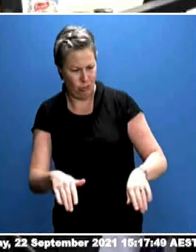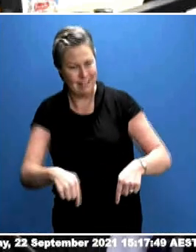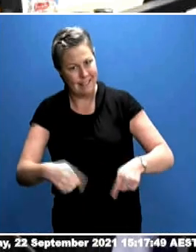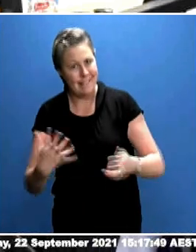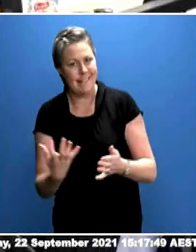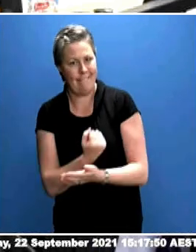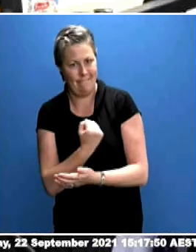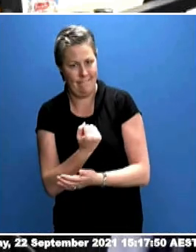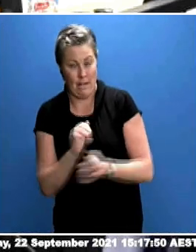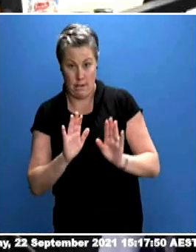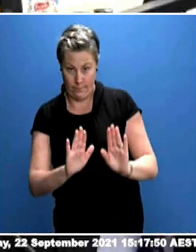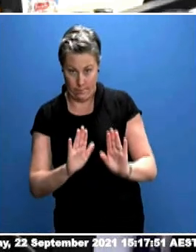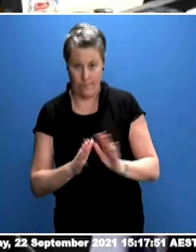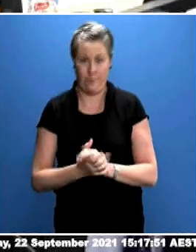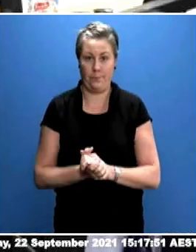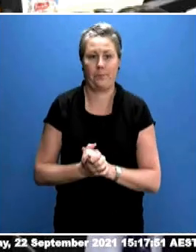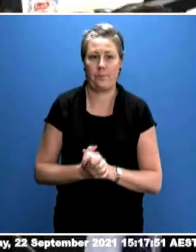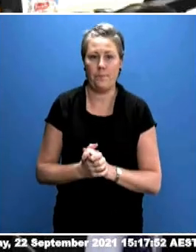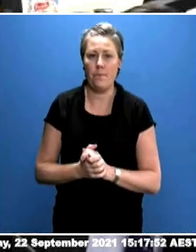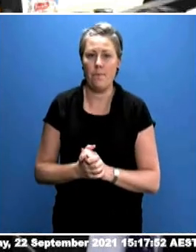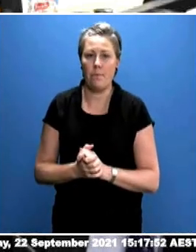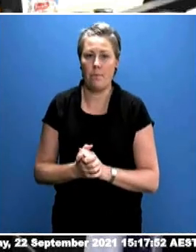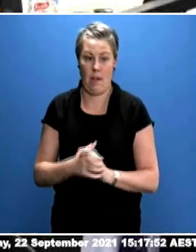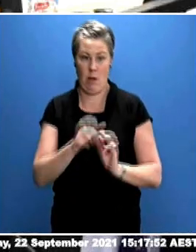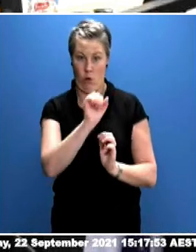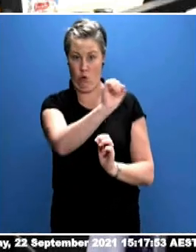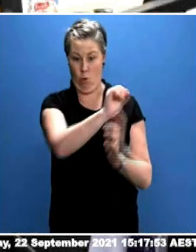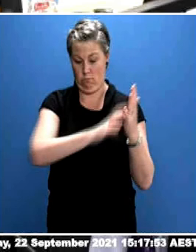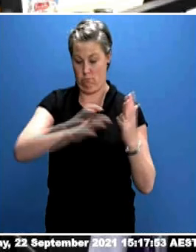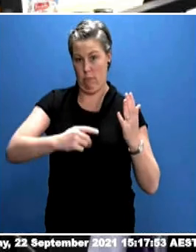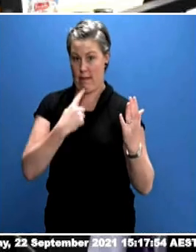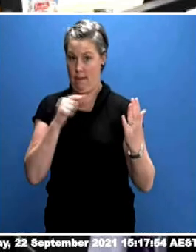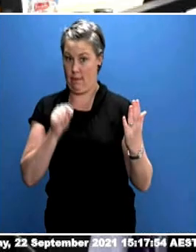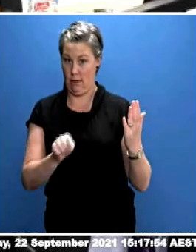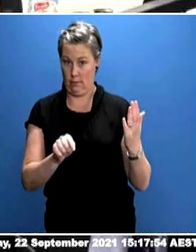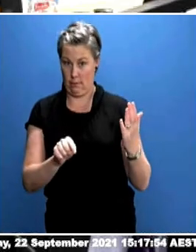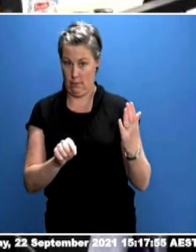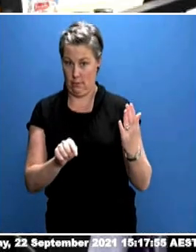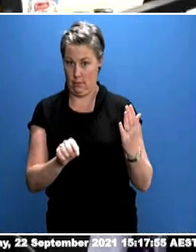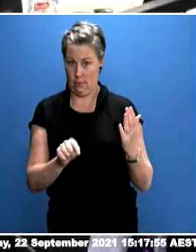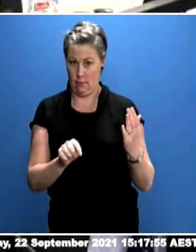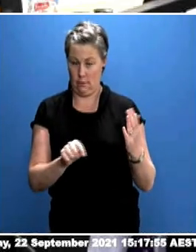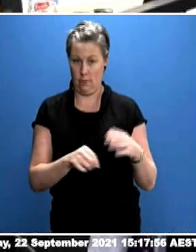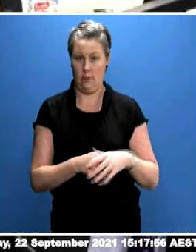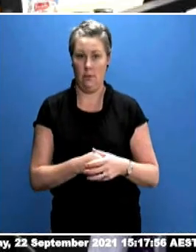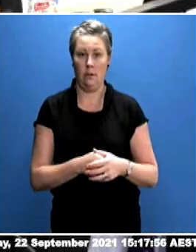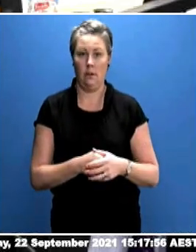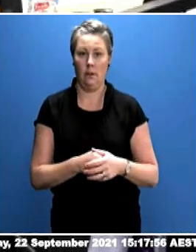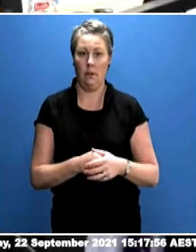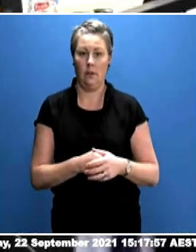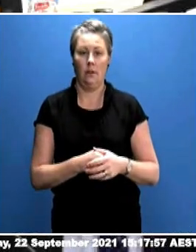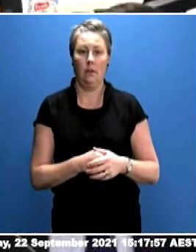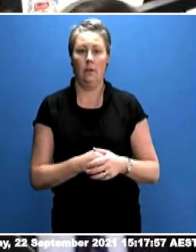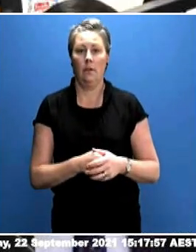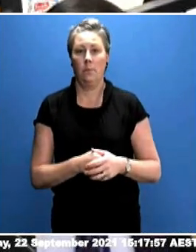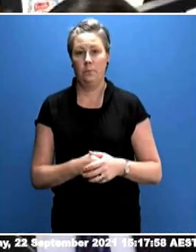Firstly, just as a broad consideration, in a perfect world the Kath French